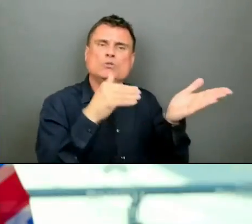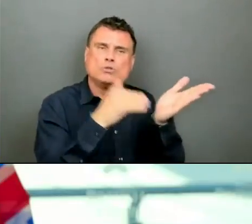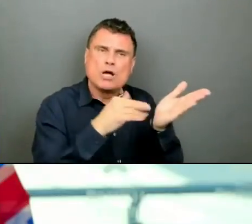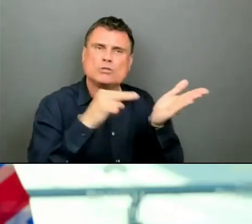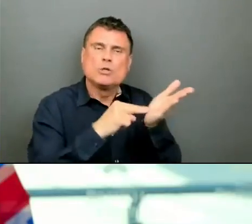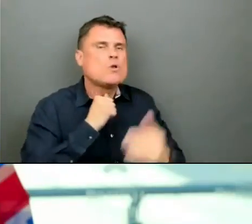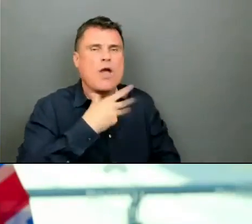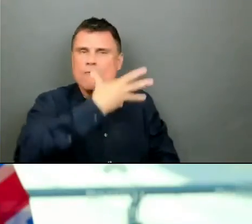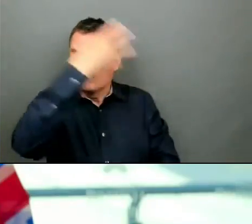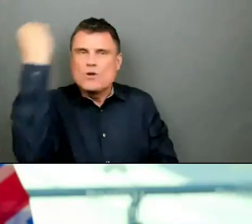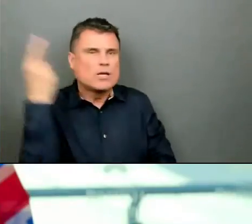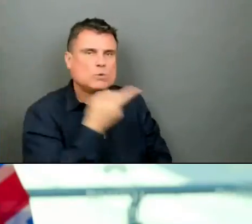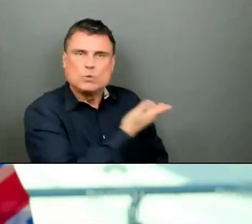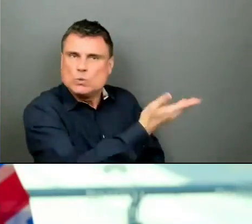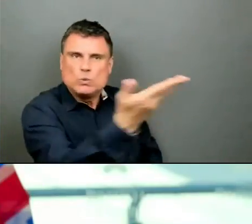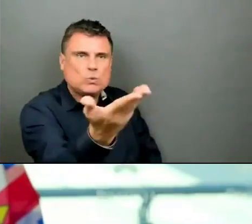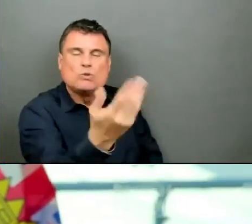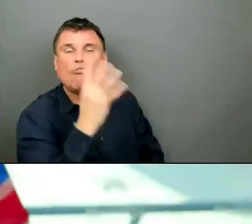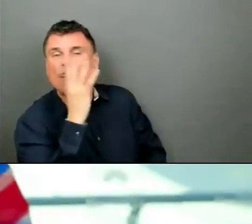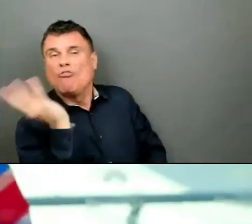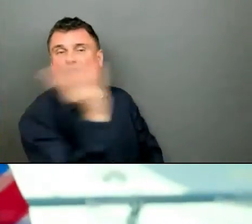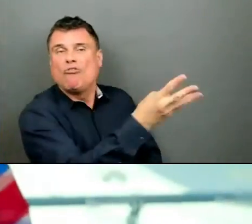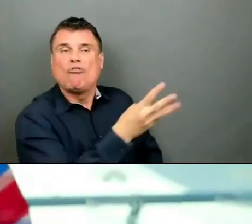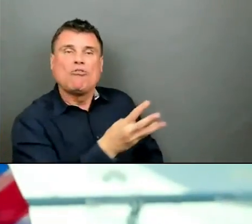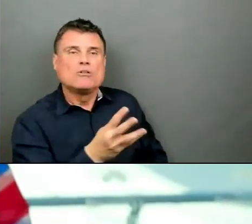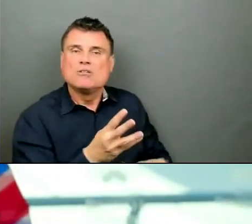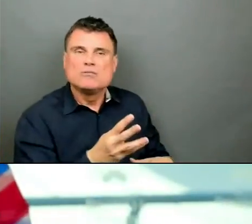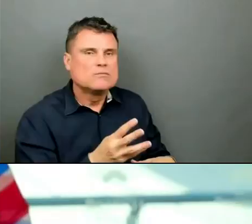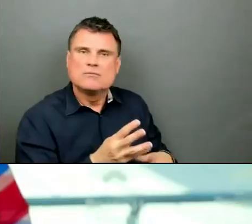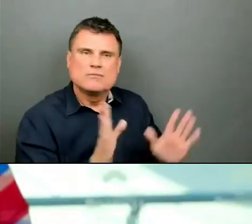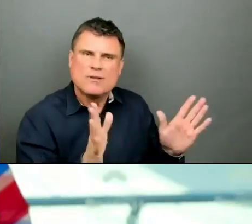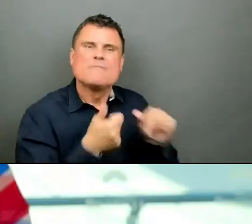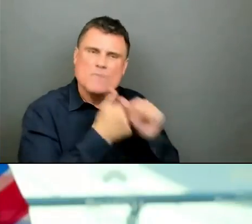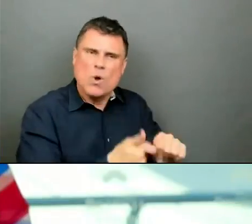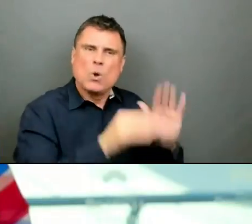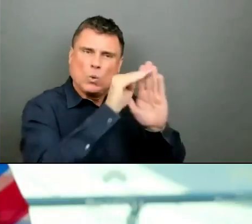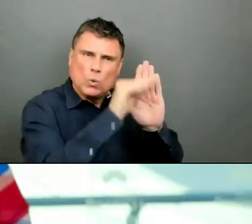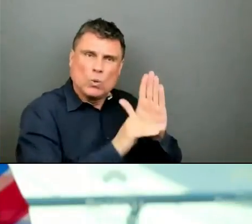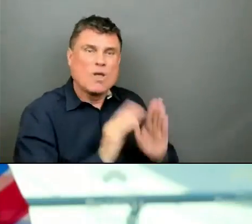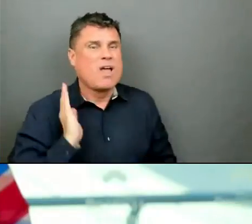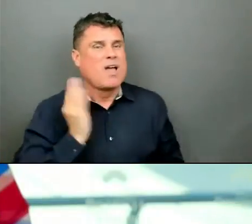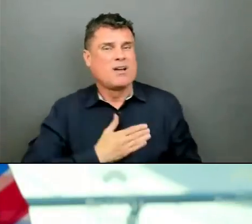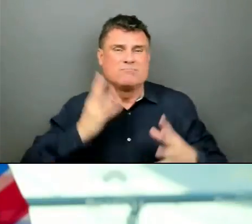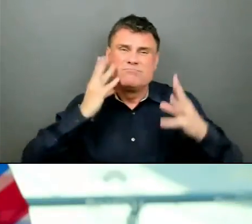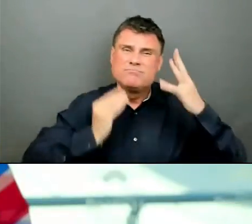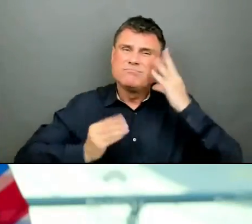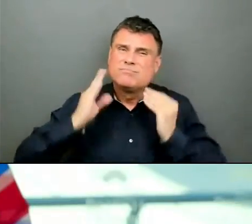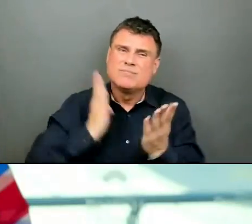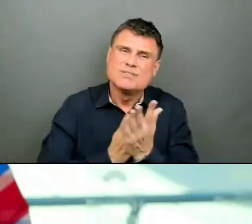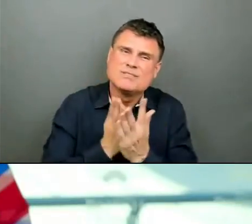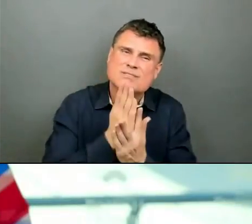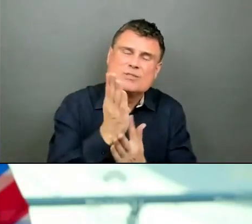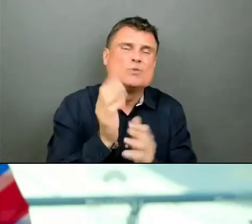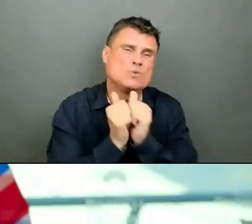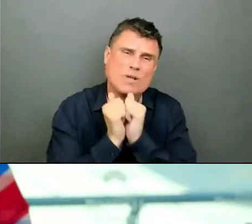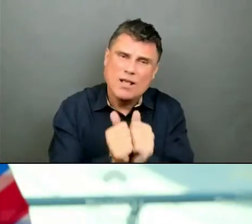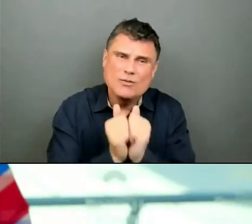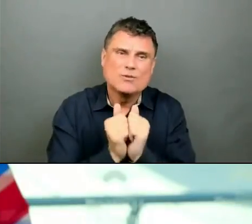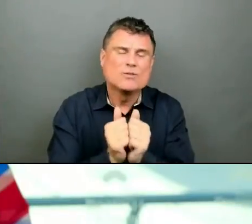And we know how to do this because we have been through this pandemic together. And we will get through